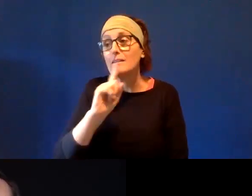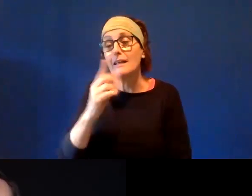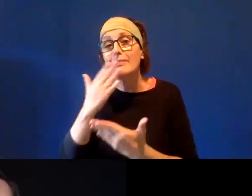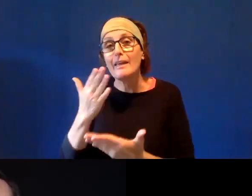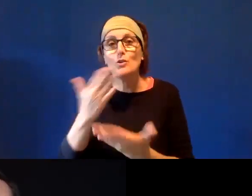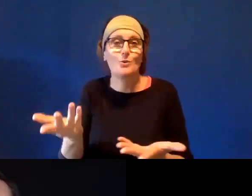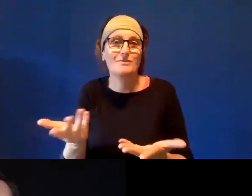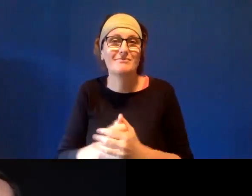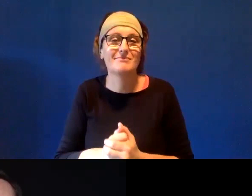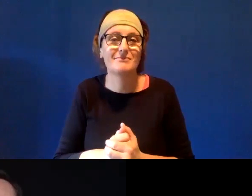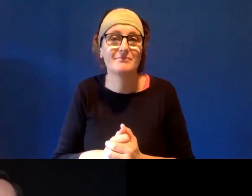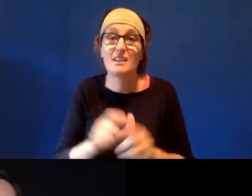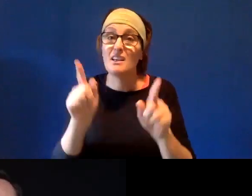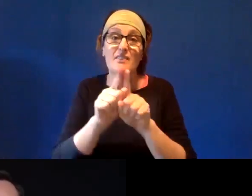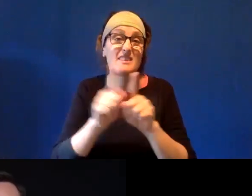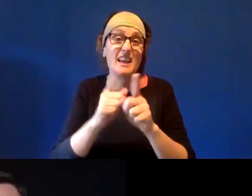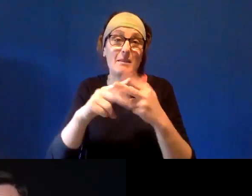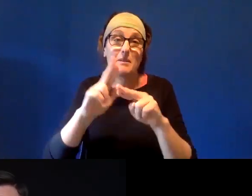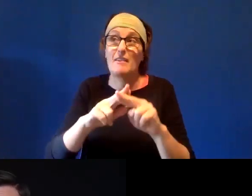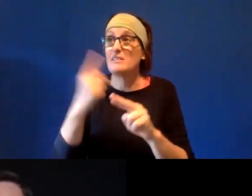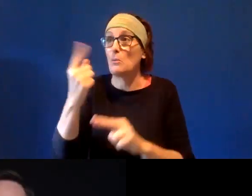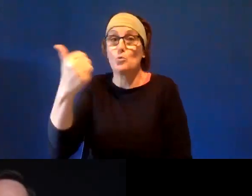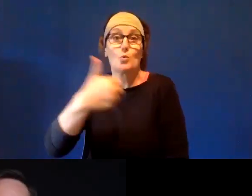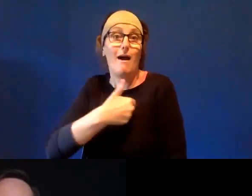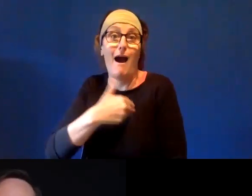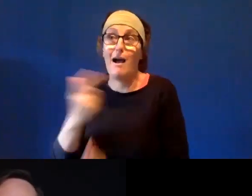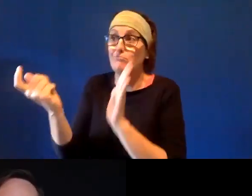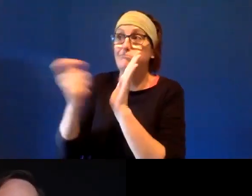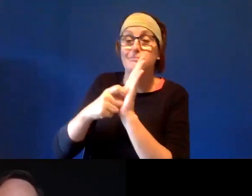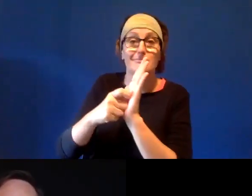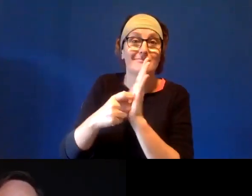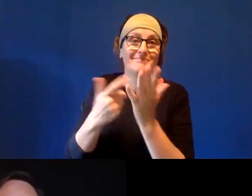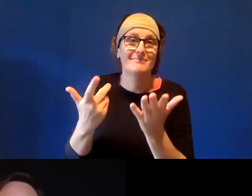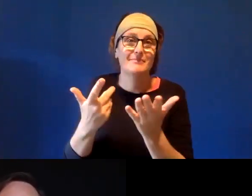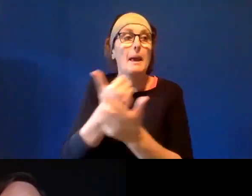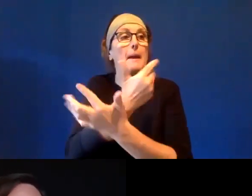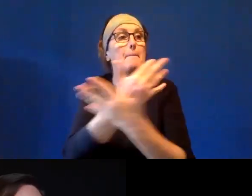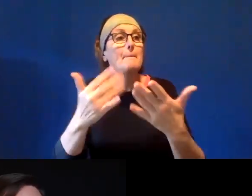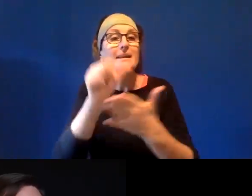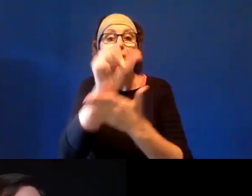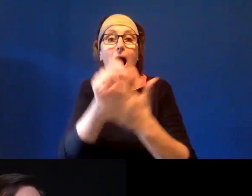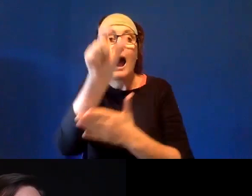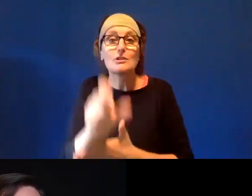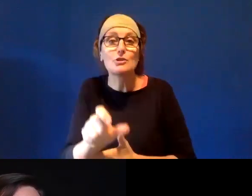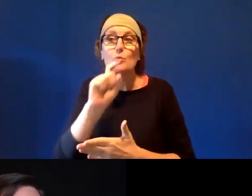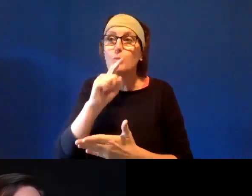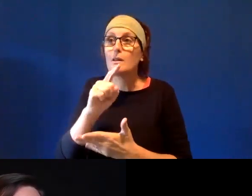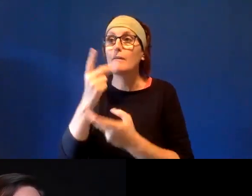In the same way I would with the philanthropist. Many artists invest in each other's front by coming to see each other's show,